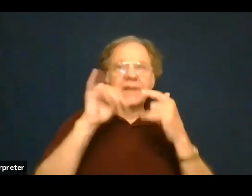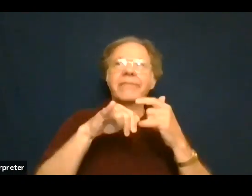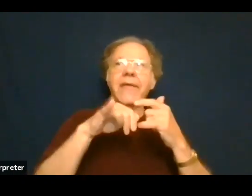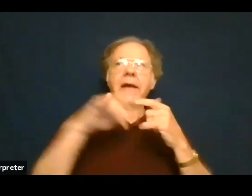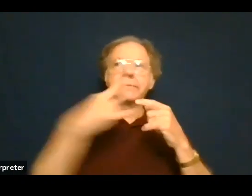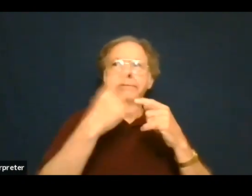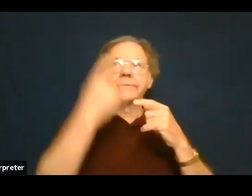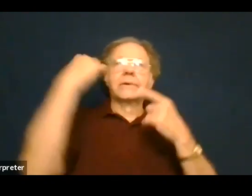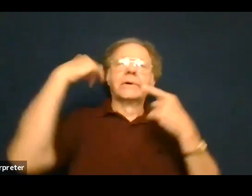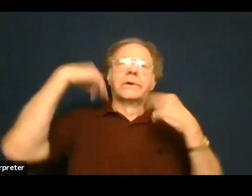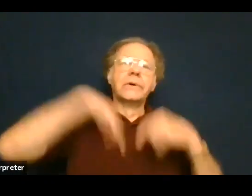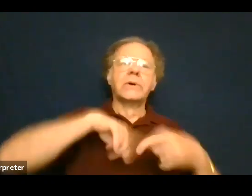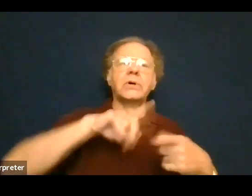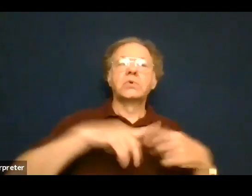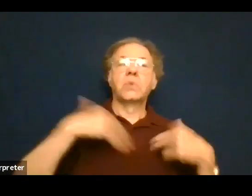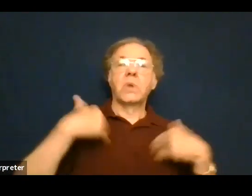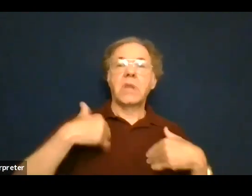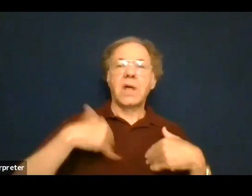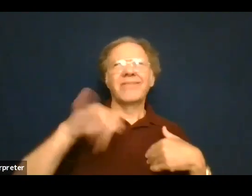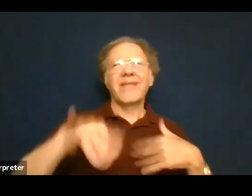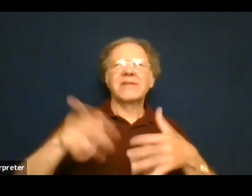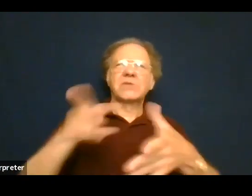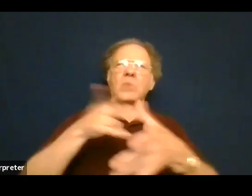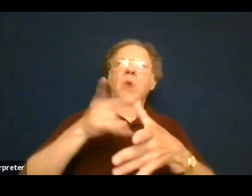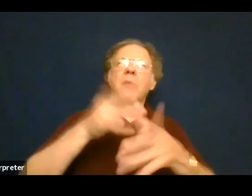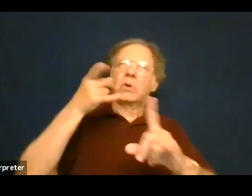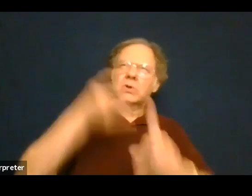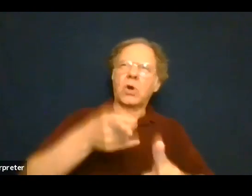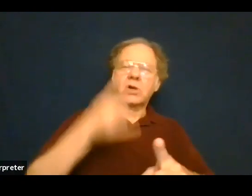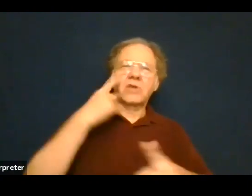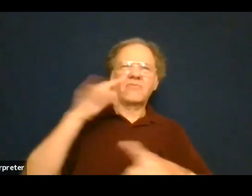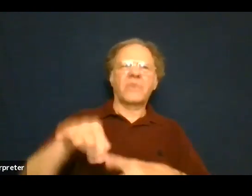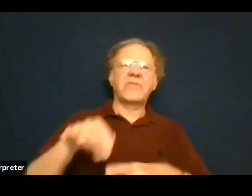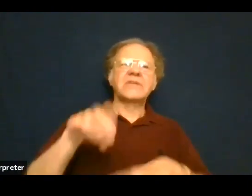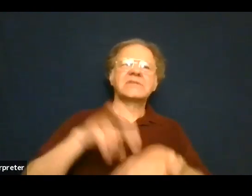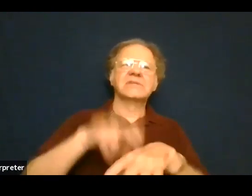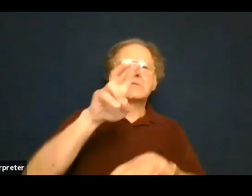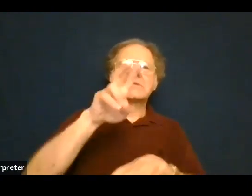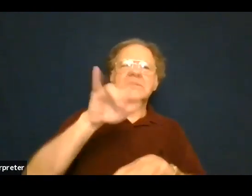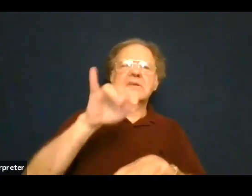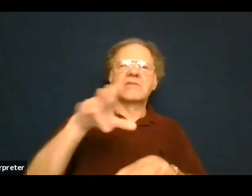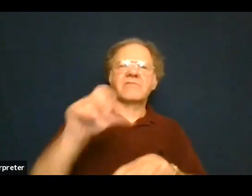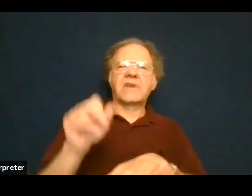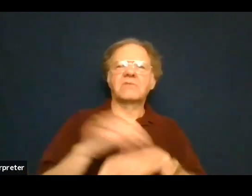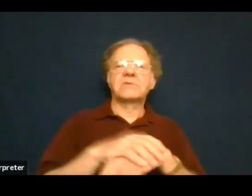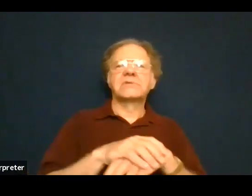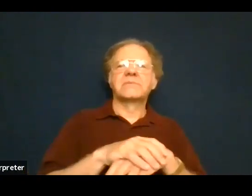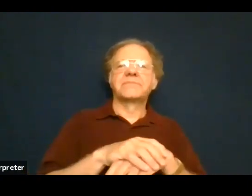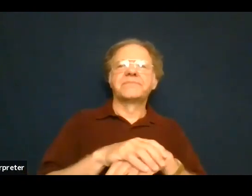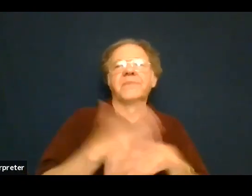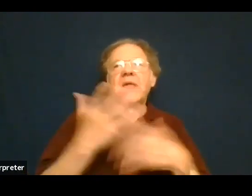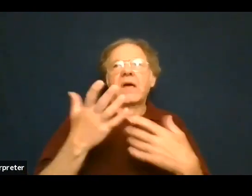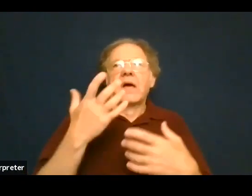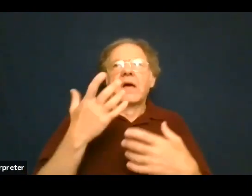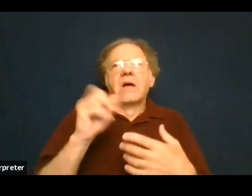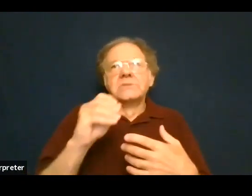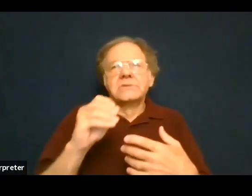So that's a primary target for this virus. So in terms of, can the virus get